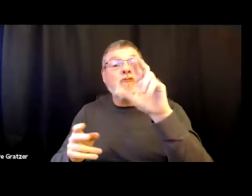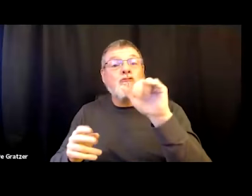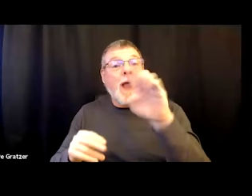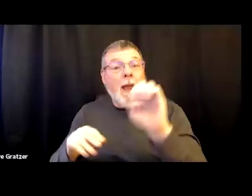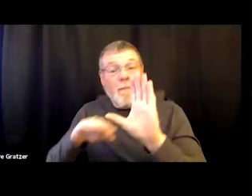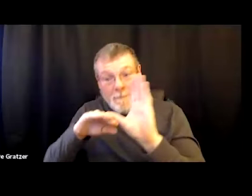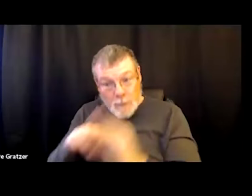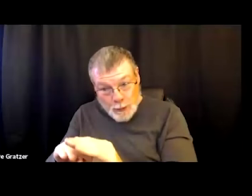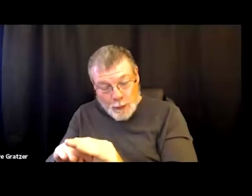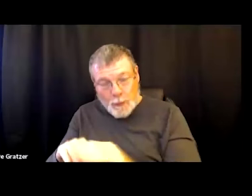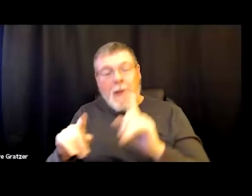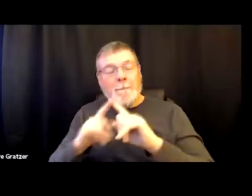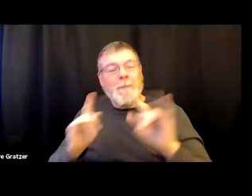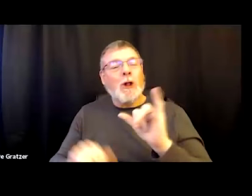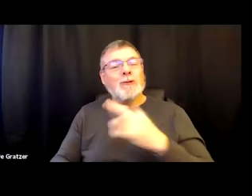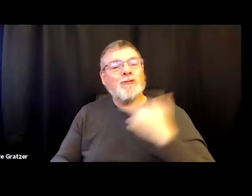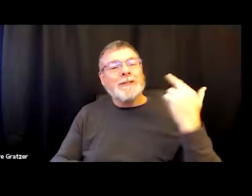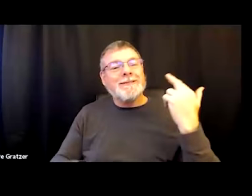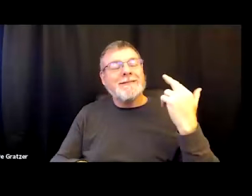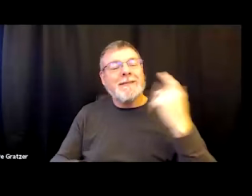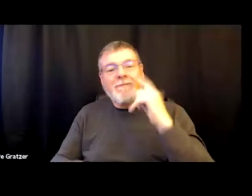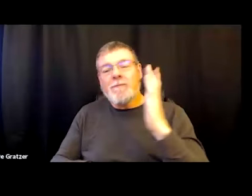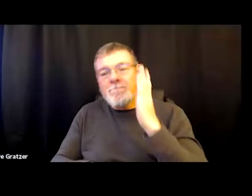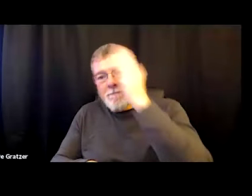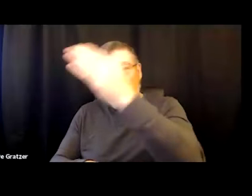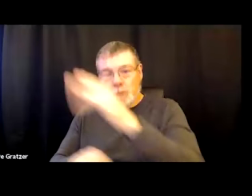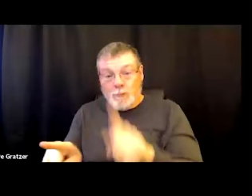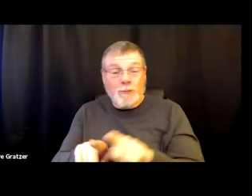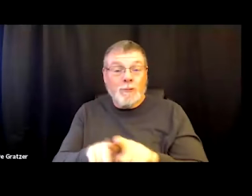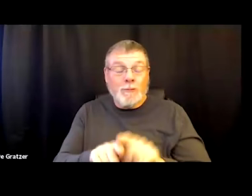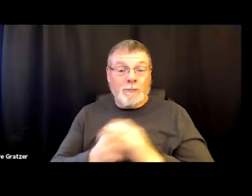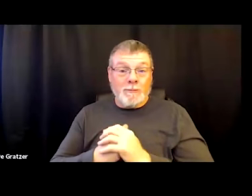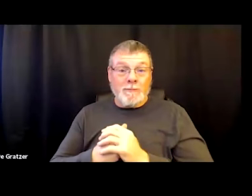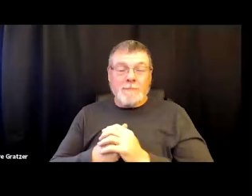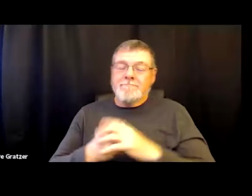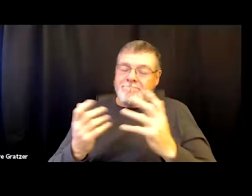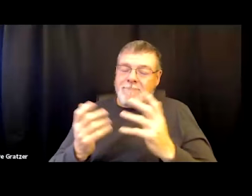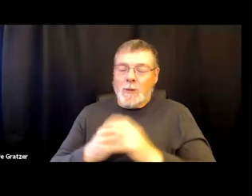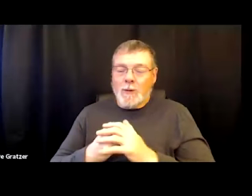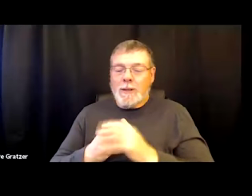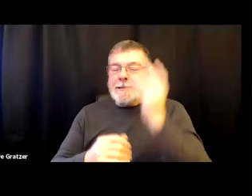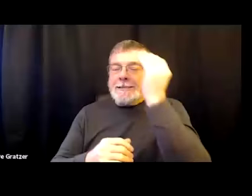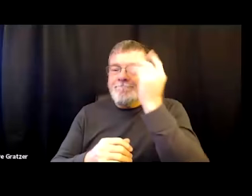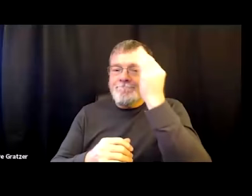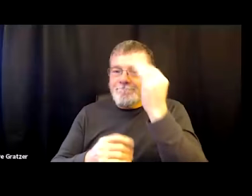but also in risk level for future crime as well. So just some points to consider.